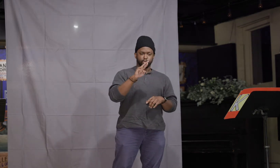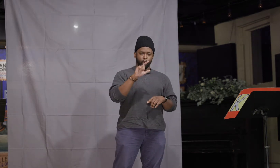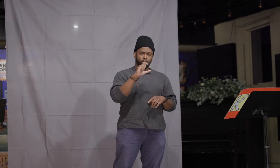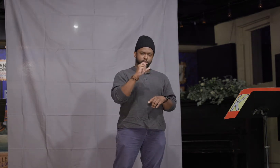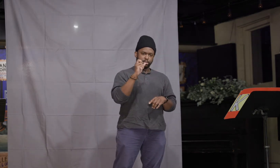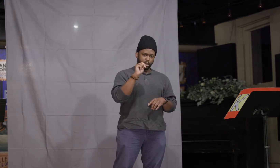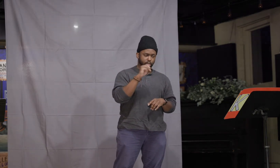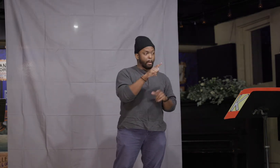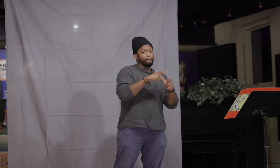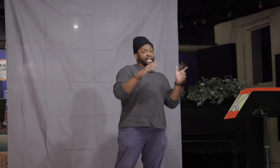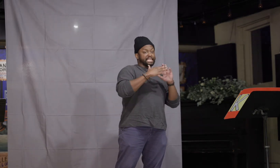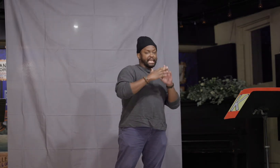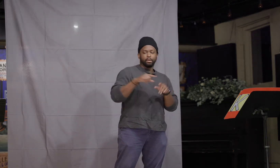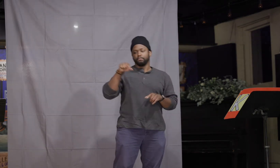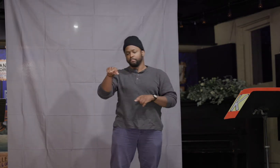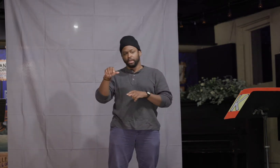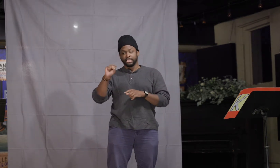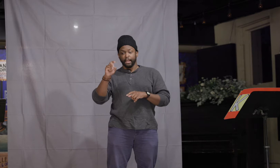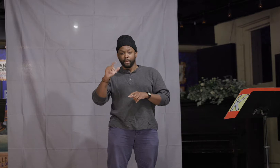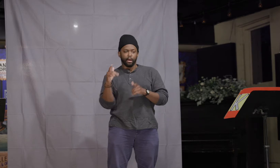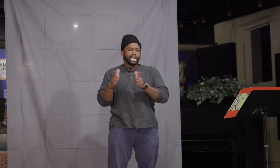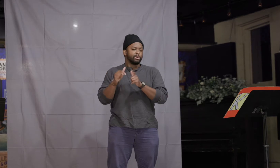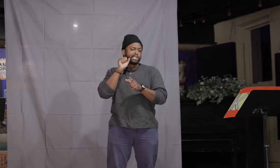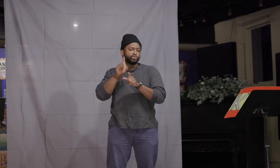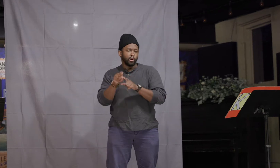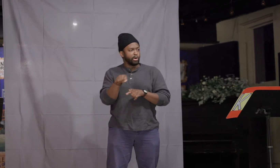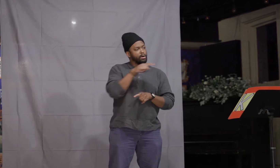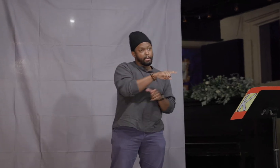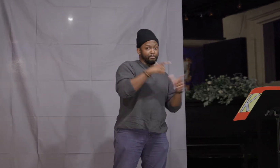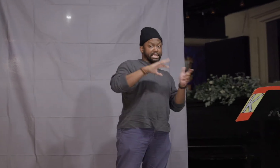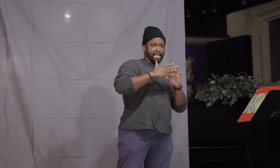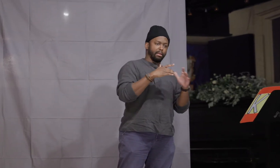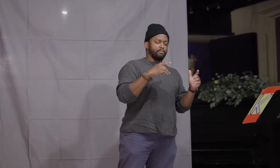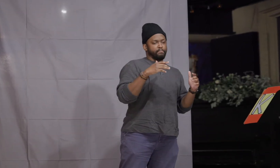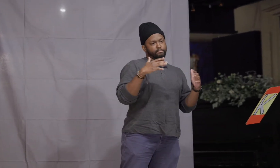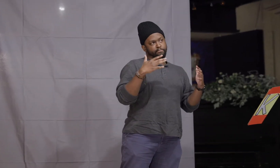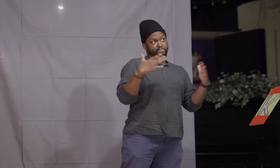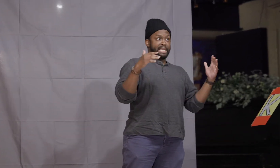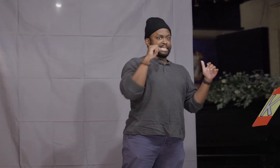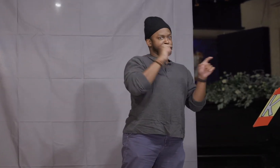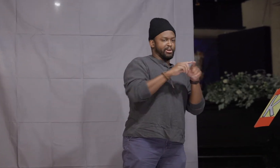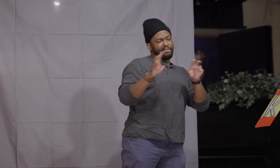I'd say that Savannah is like the little sister to her big sister, Charleston.